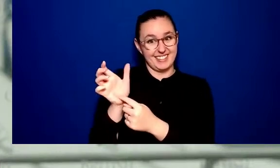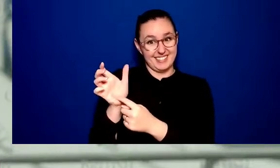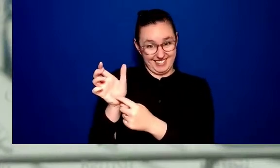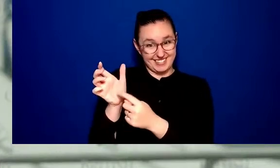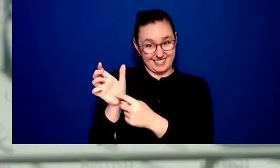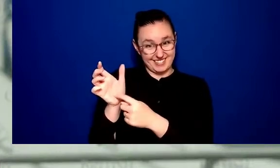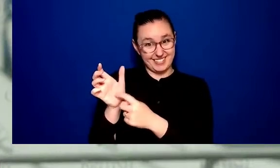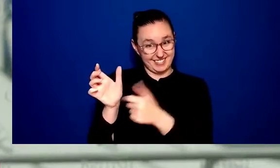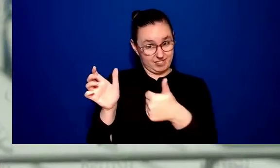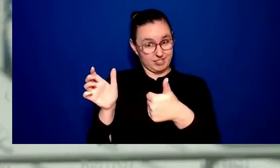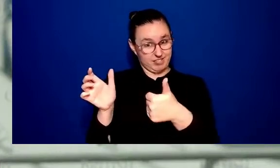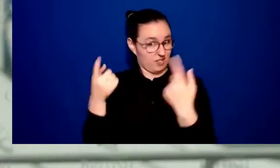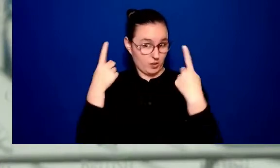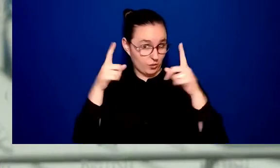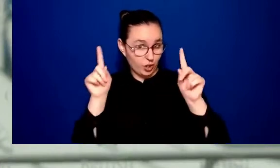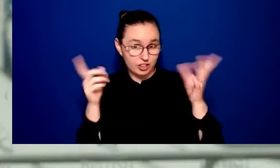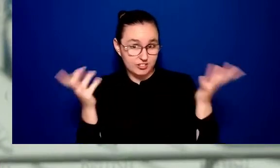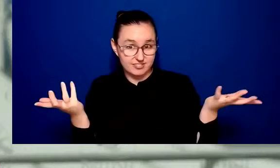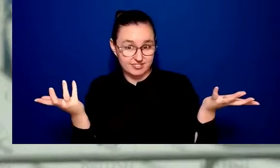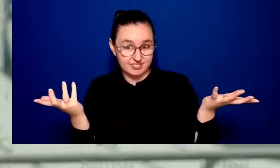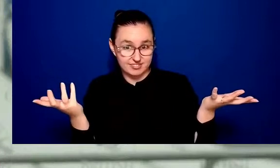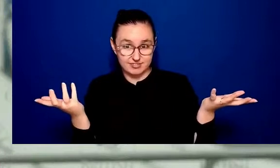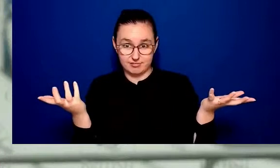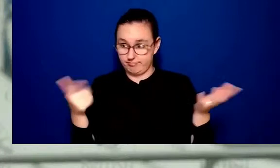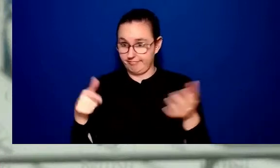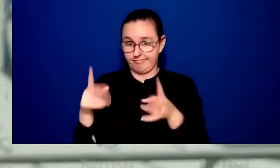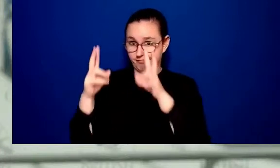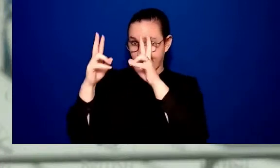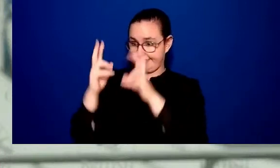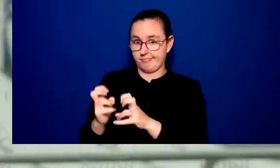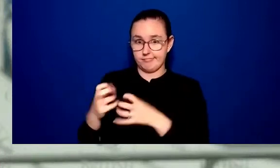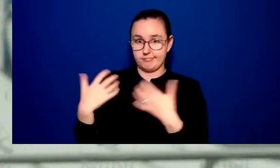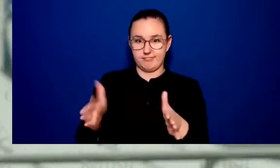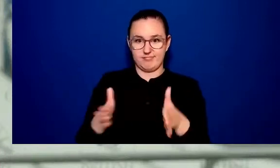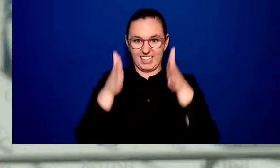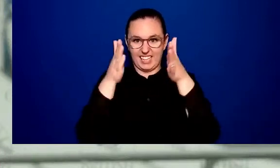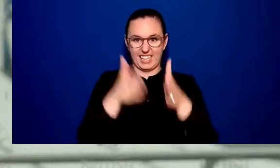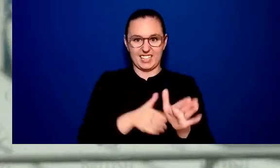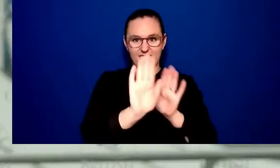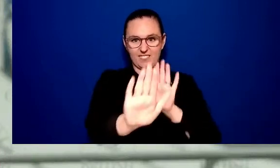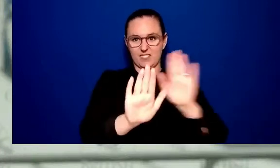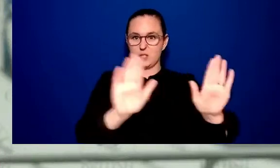individual basis. And that's really important It's really